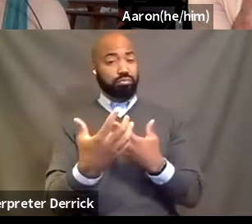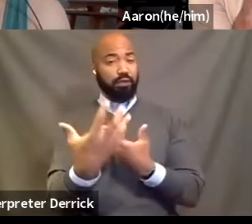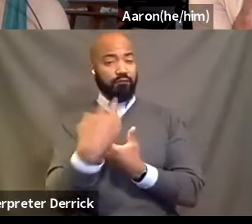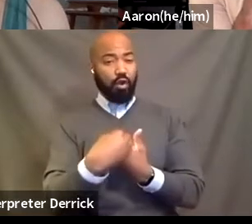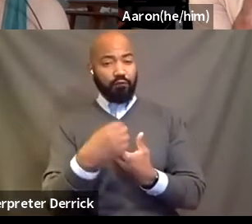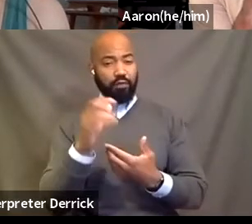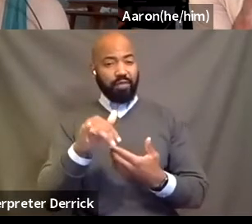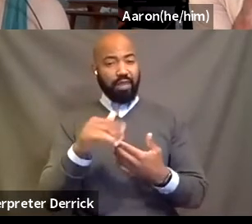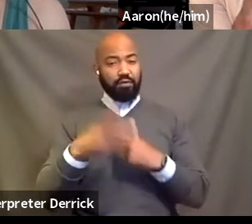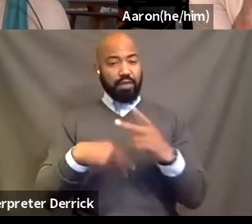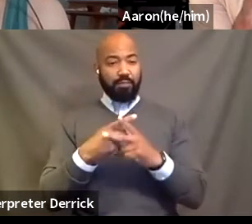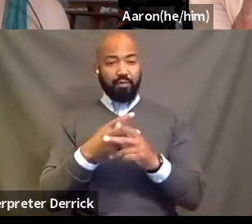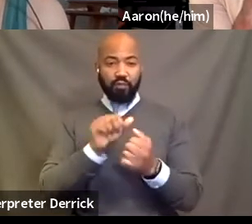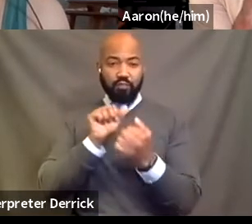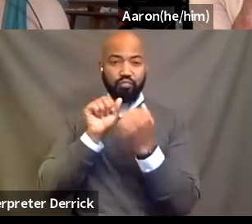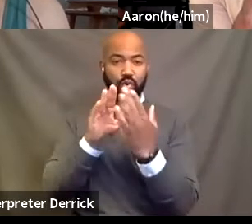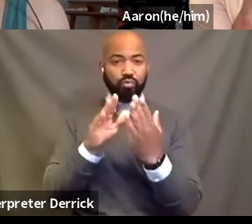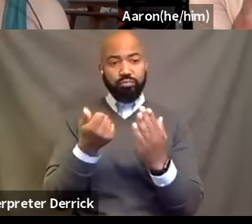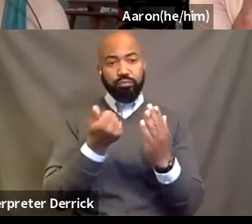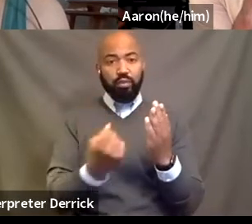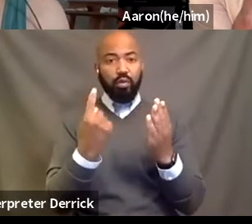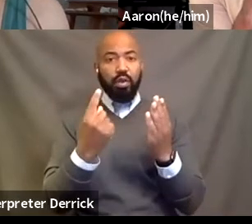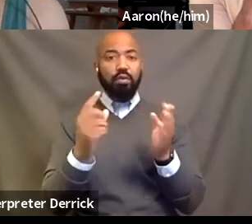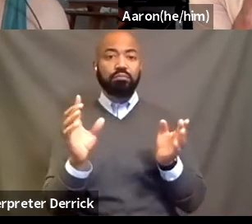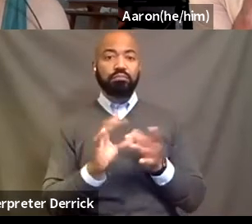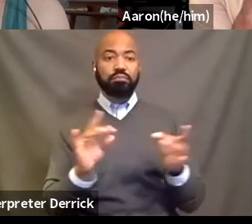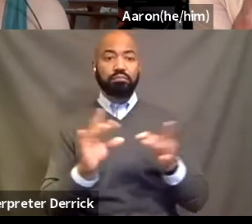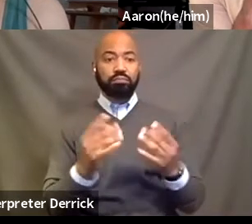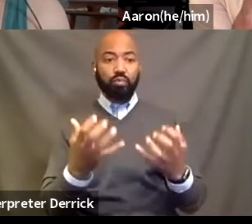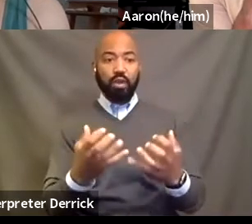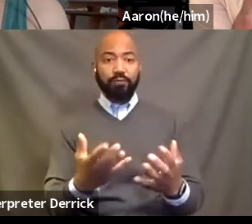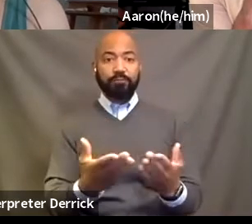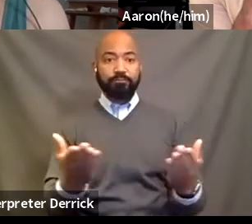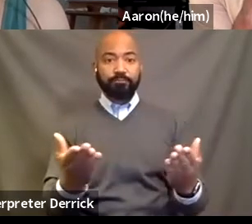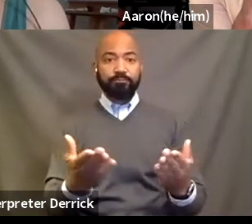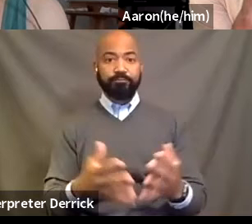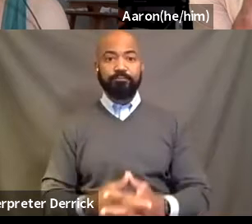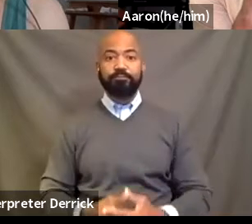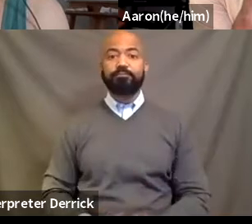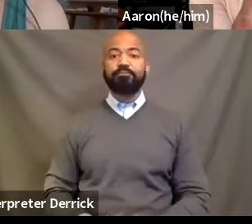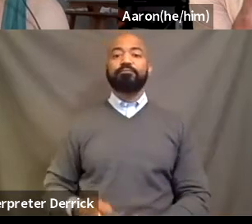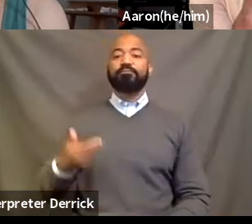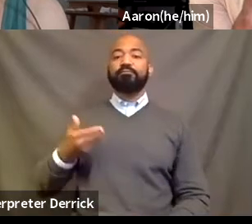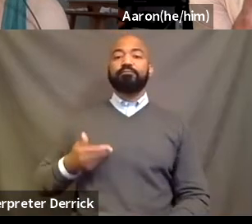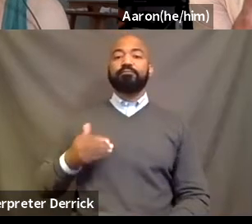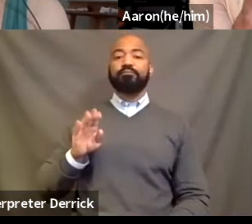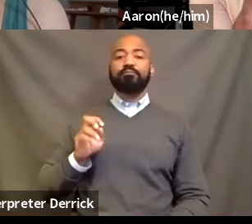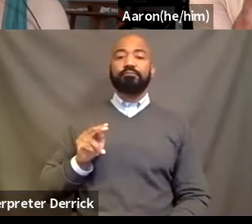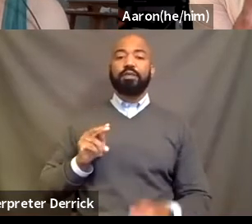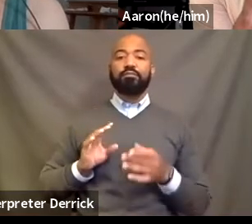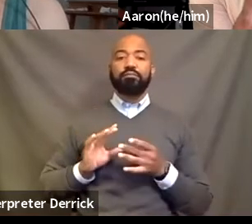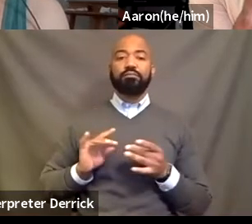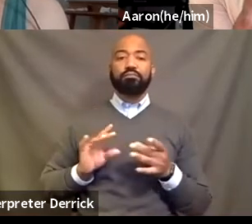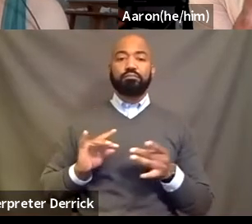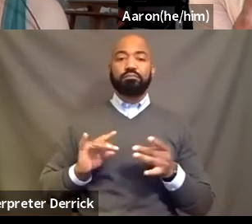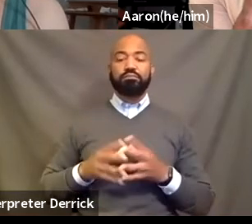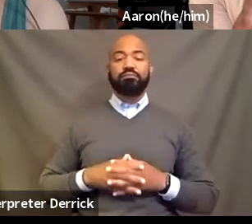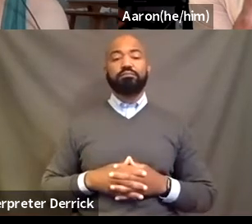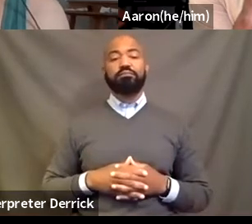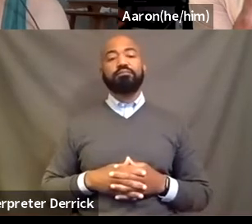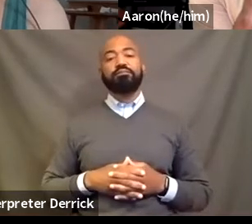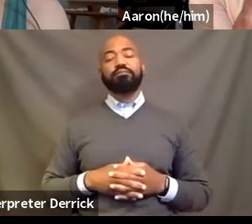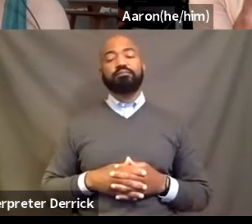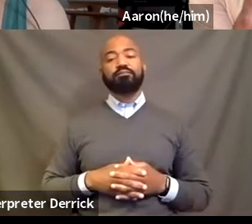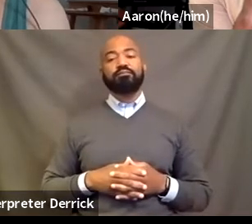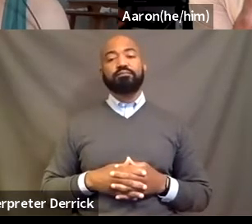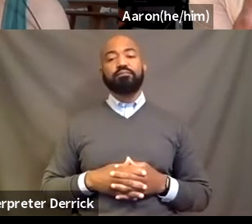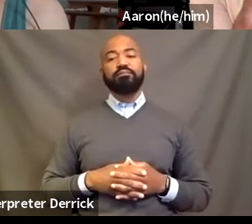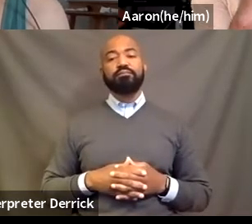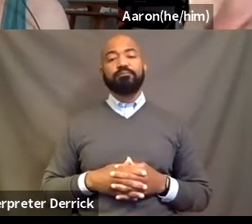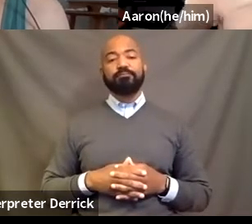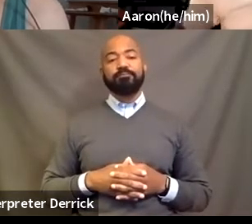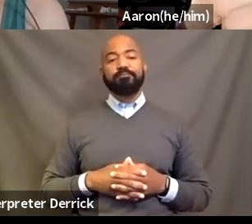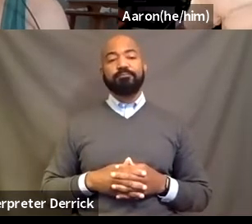Benjamin (they/them/elle): There, there was a moment of terror that I felt when a prominent prison industrial complex abolitionist retweeted arsene and.